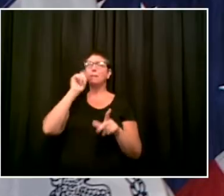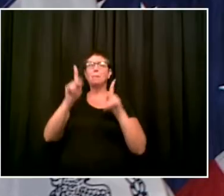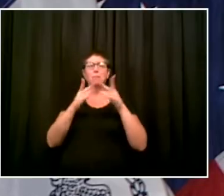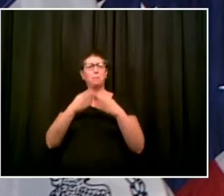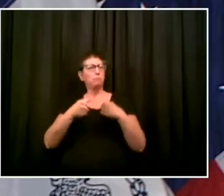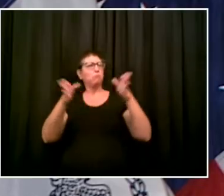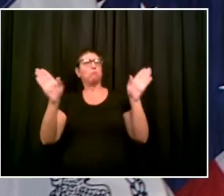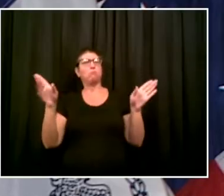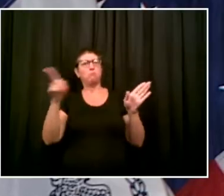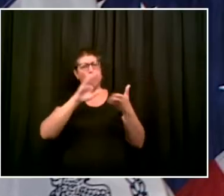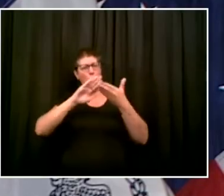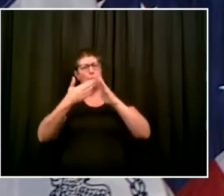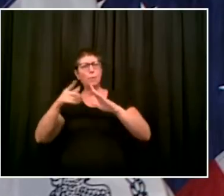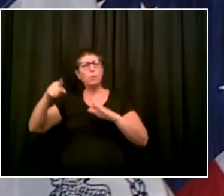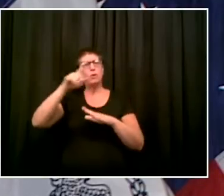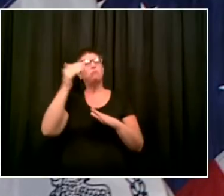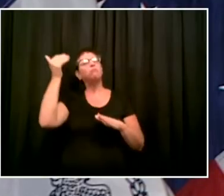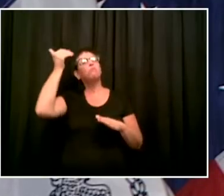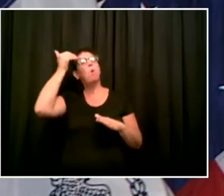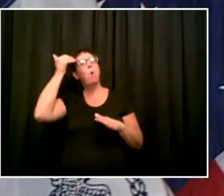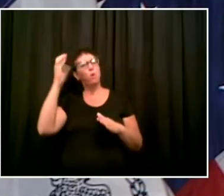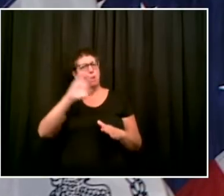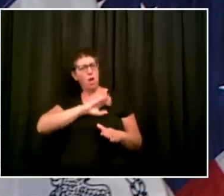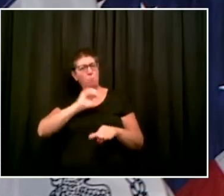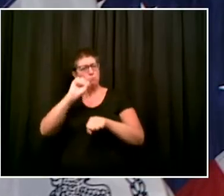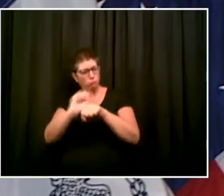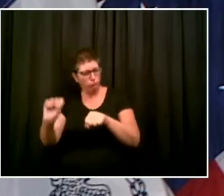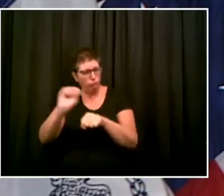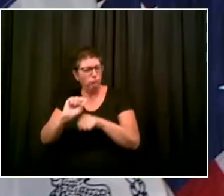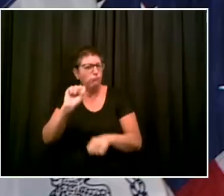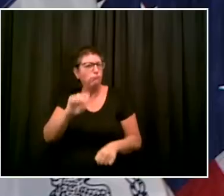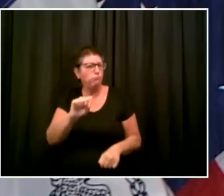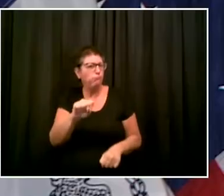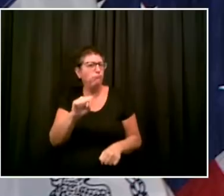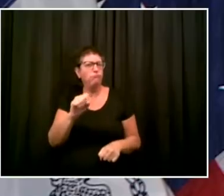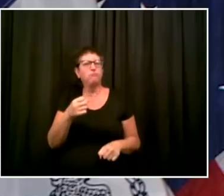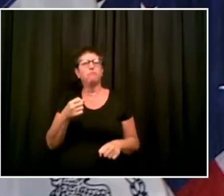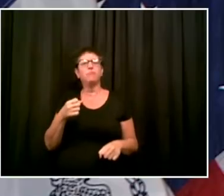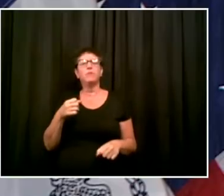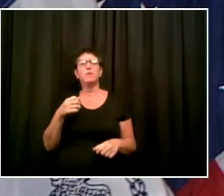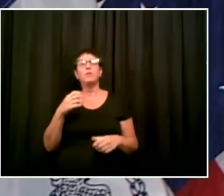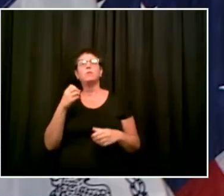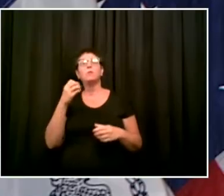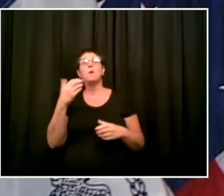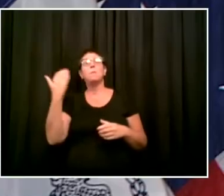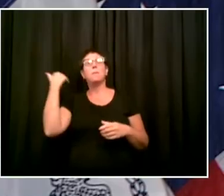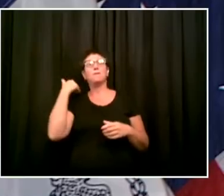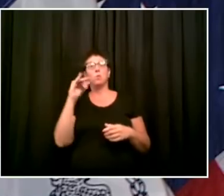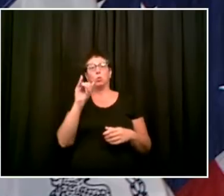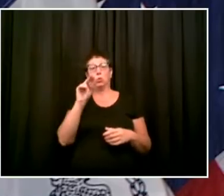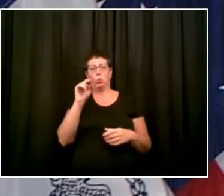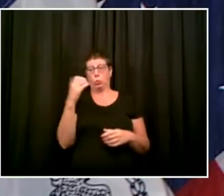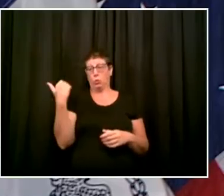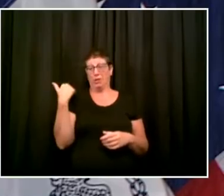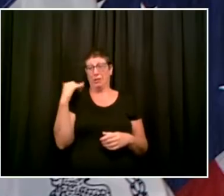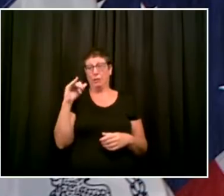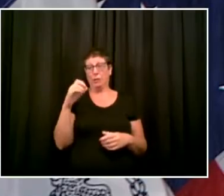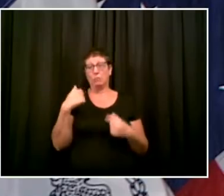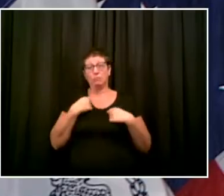WORK OF THE NYPD I THINK IT IS A DIFFERENT ARELITY. EVERYONE SAW WITH THEIR OWN EYES THAT WE ENDED UP WITH